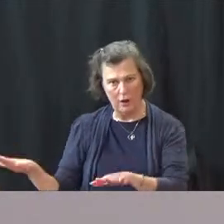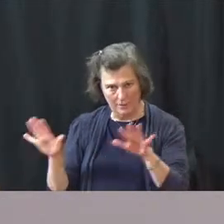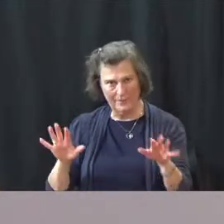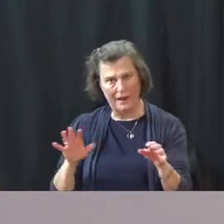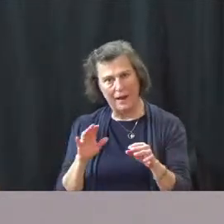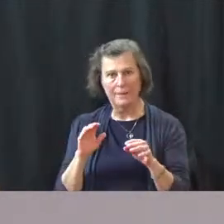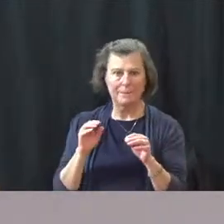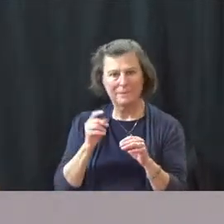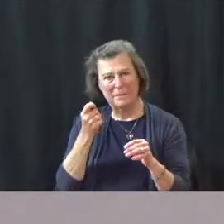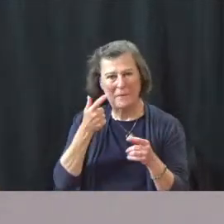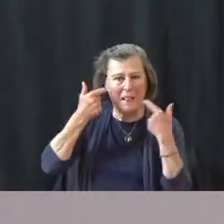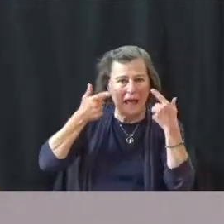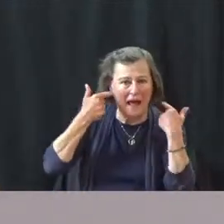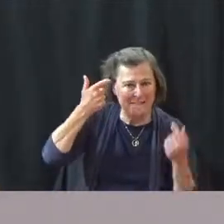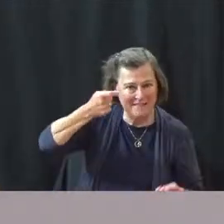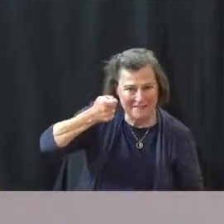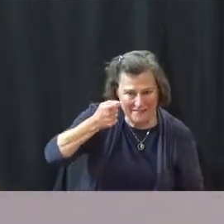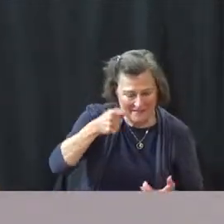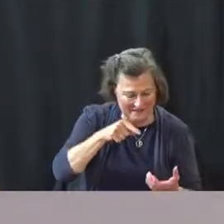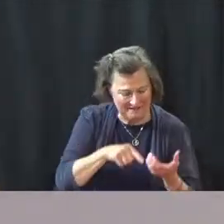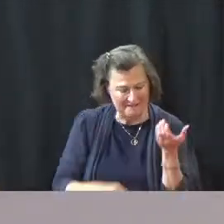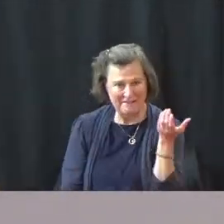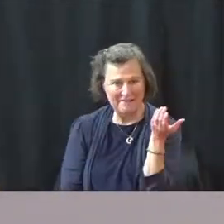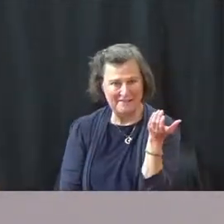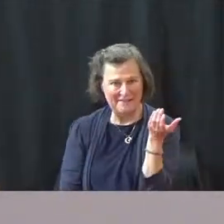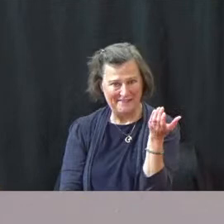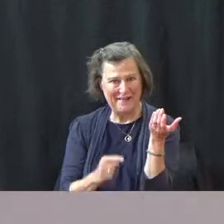laugh a little, at myself.